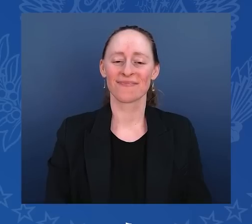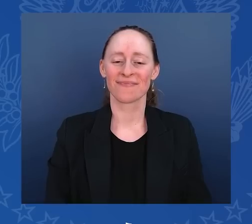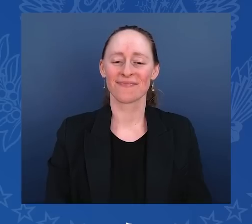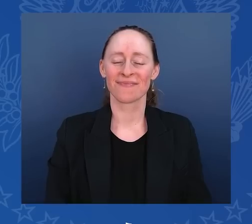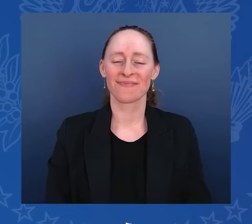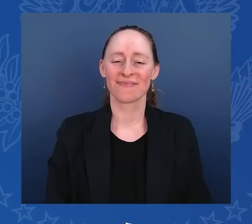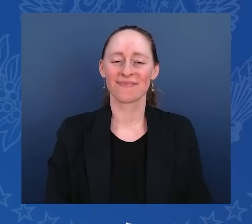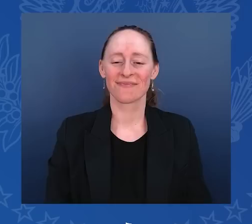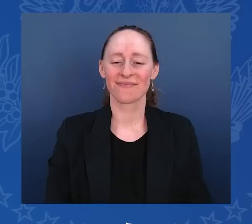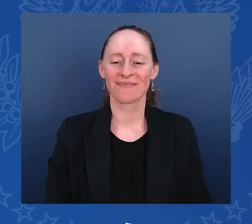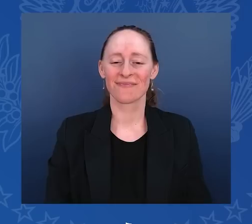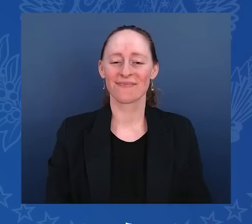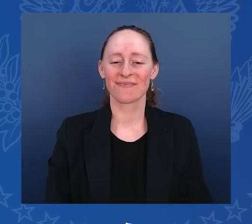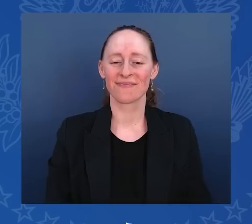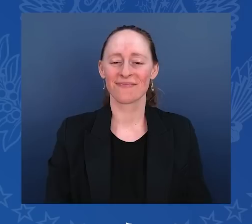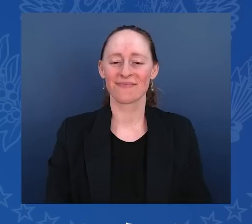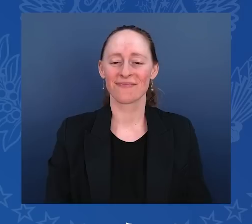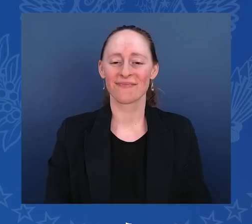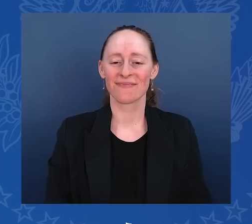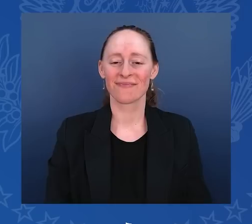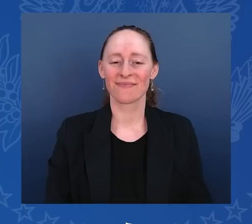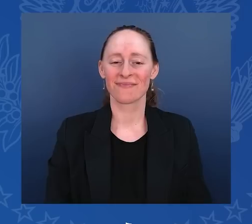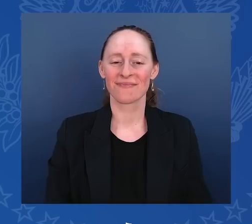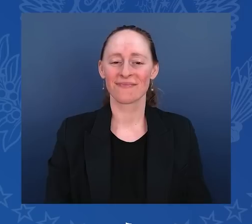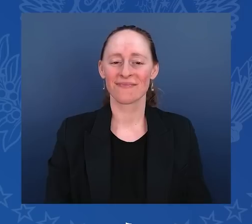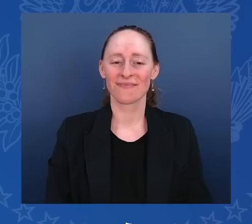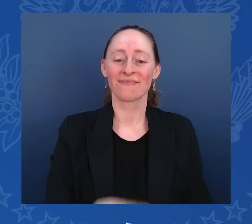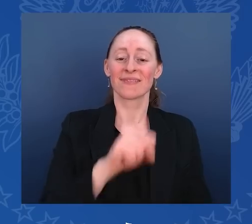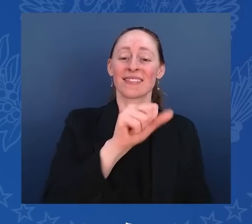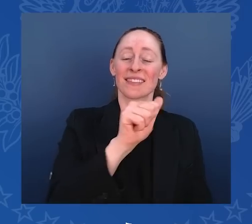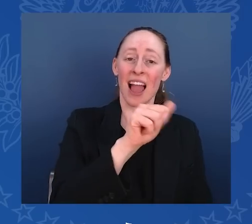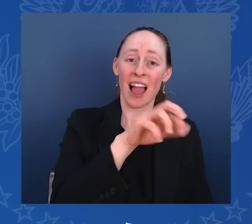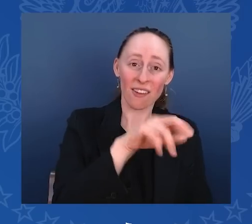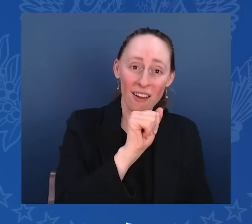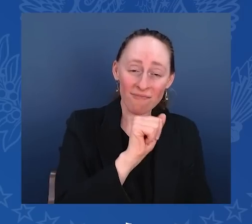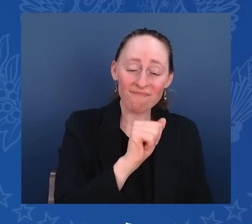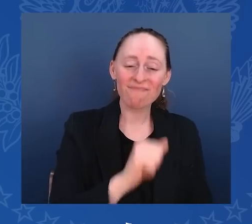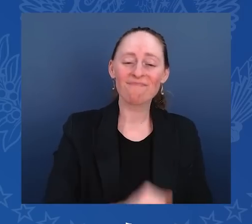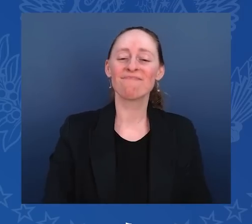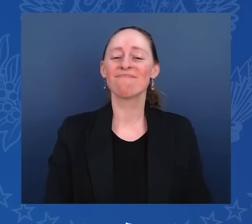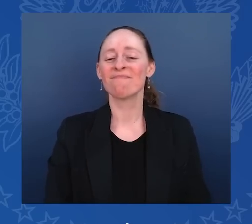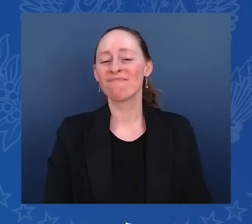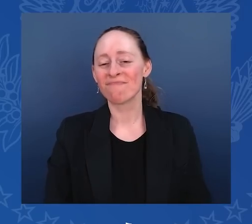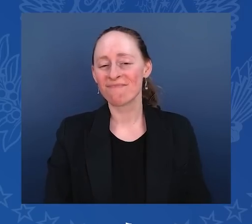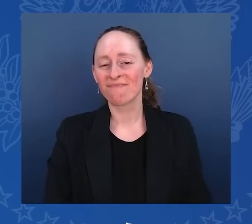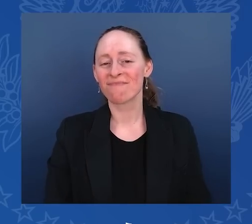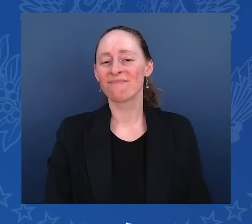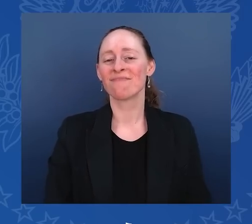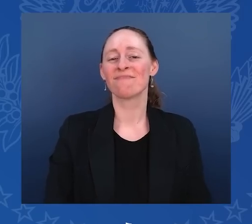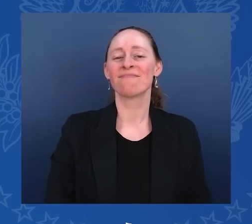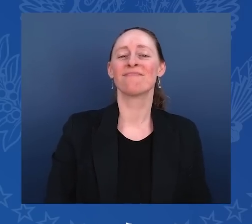Sarah Bower Stephanie Angel. Jess Clay.